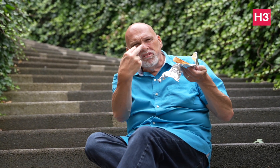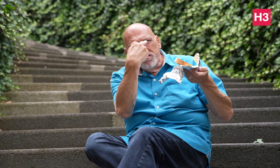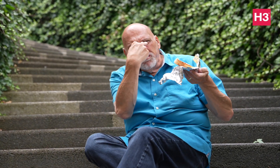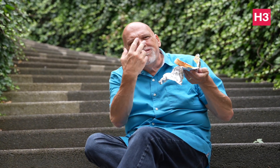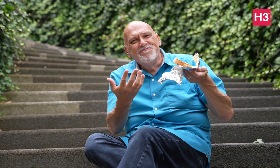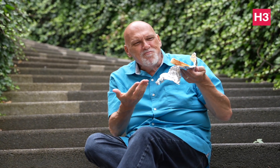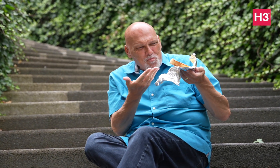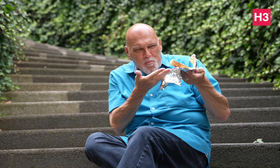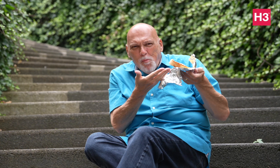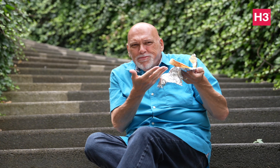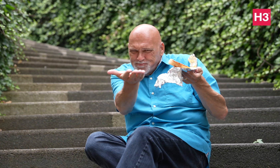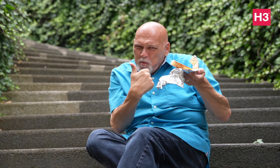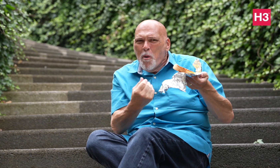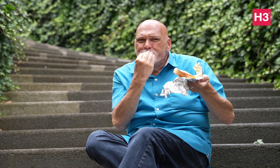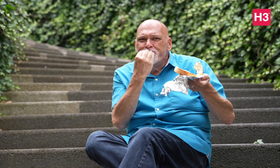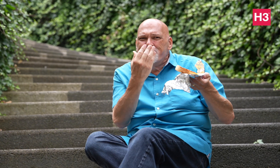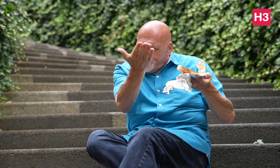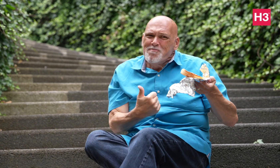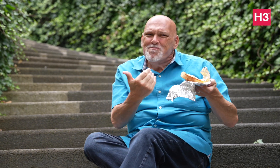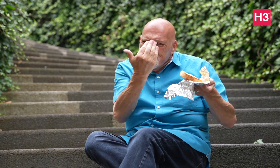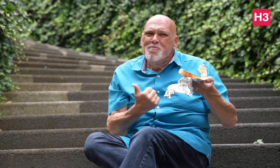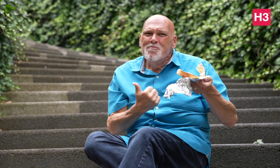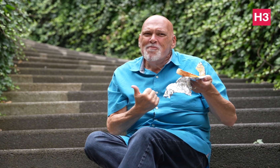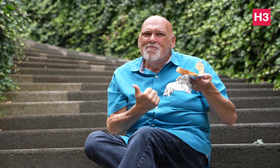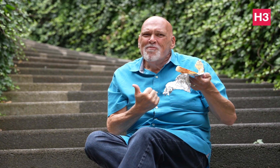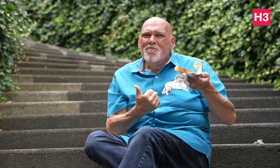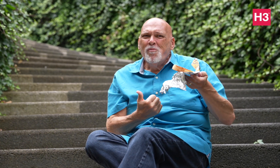Stop staring and come on over!